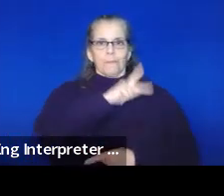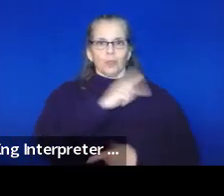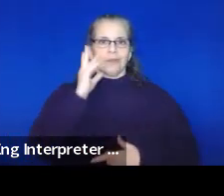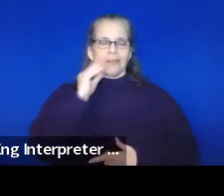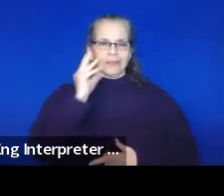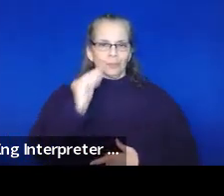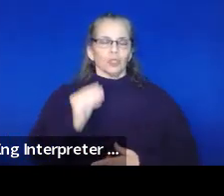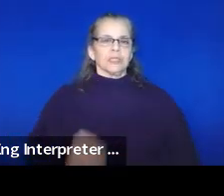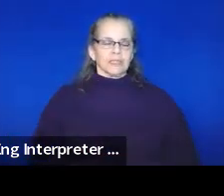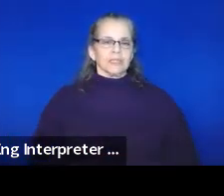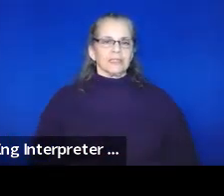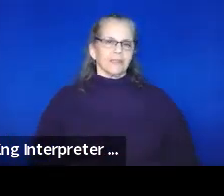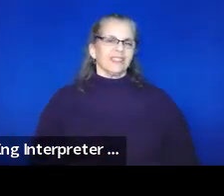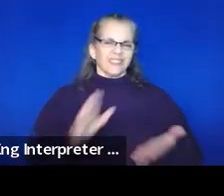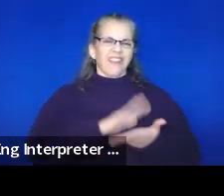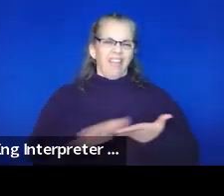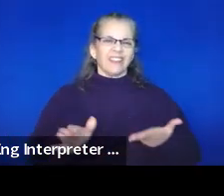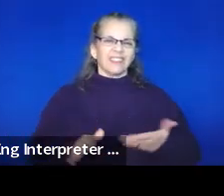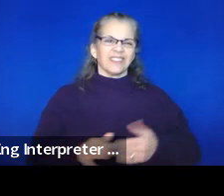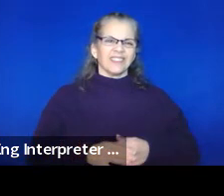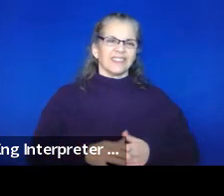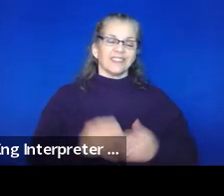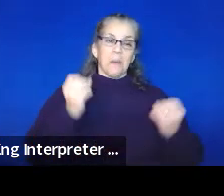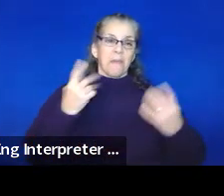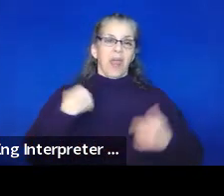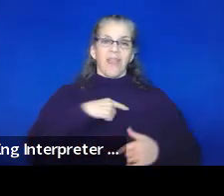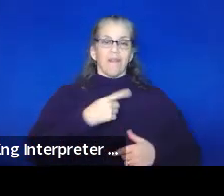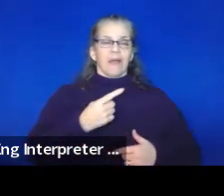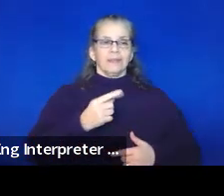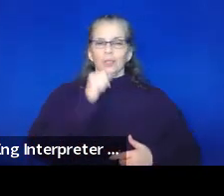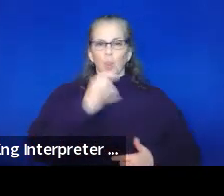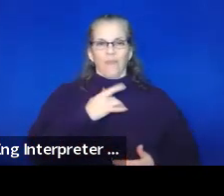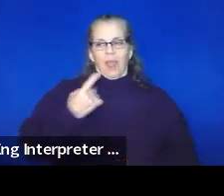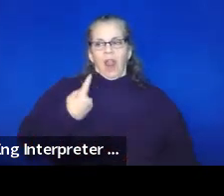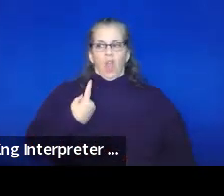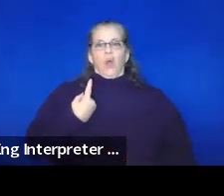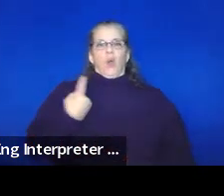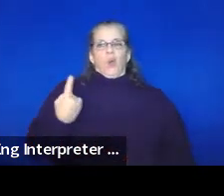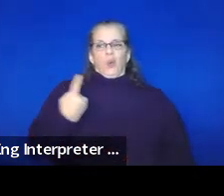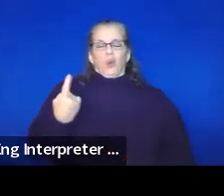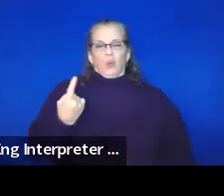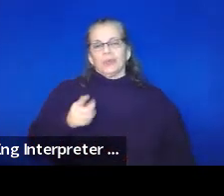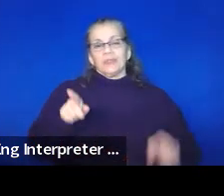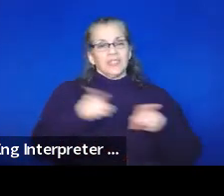that a lot of us are not alone and have some of the same challenges and opportunities.